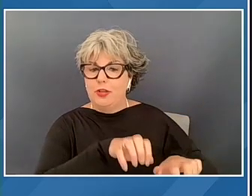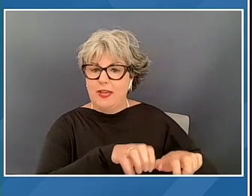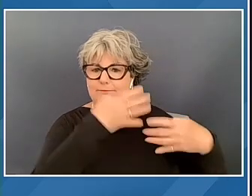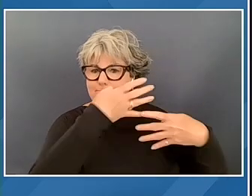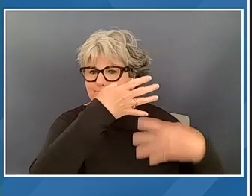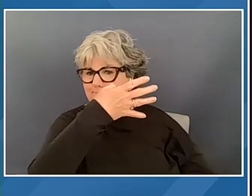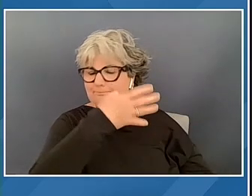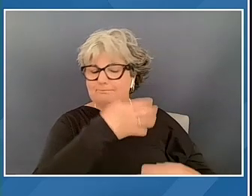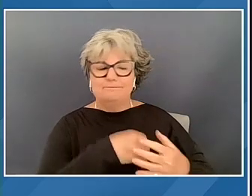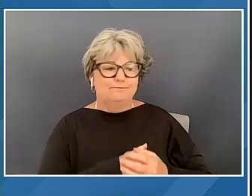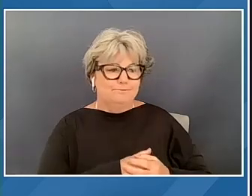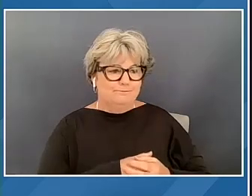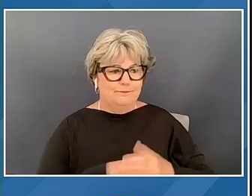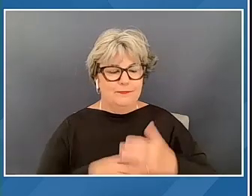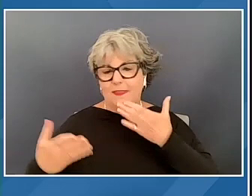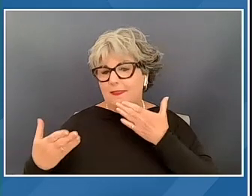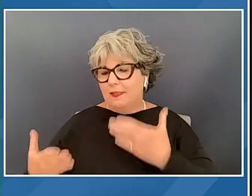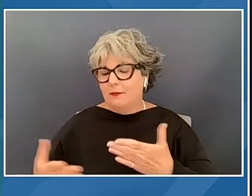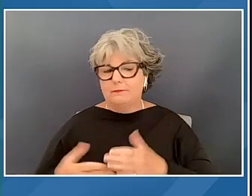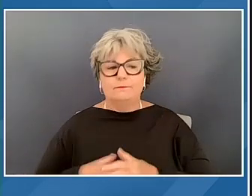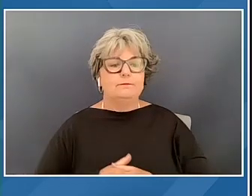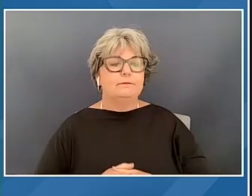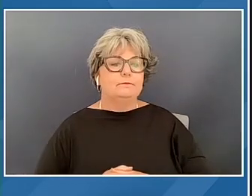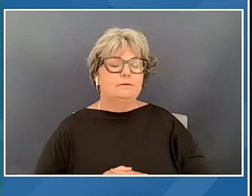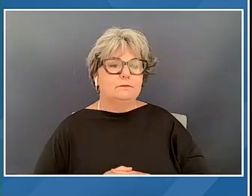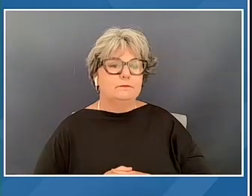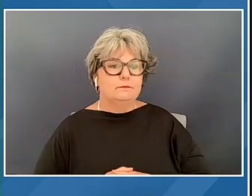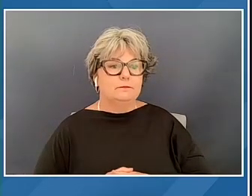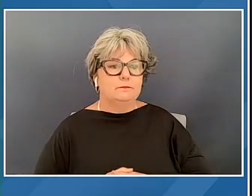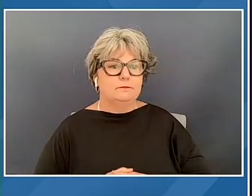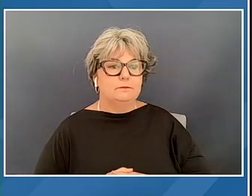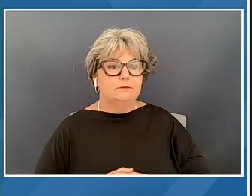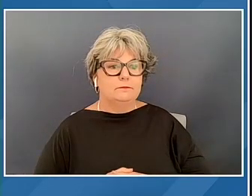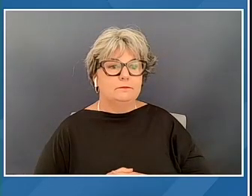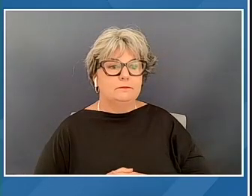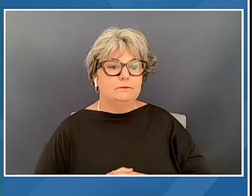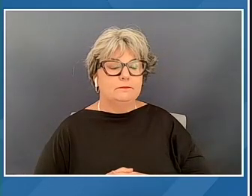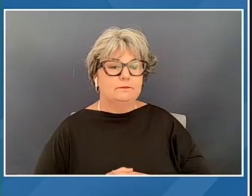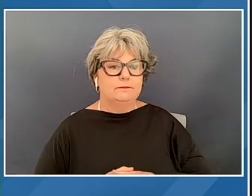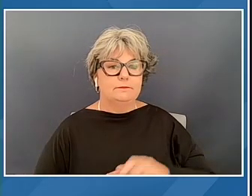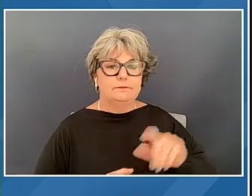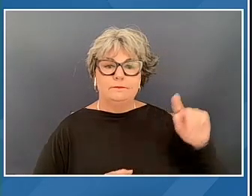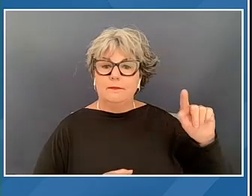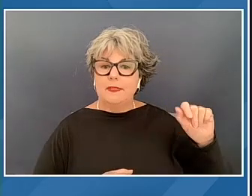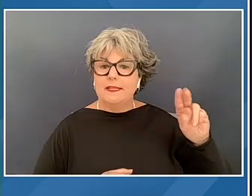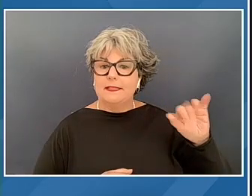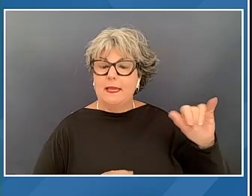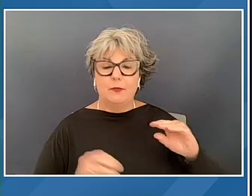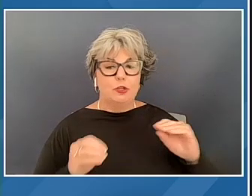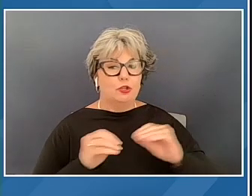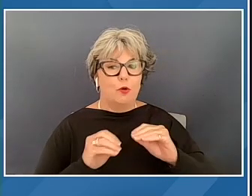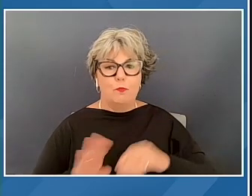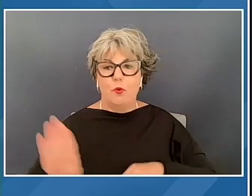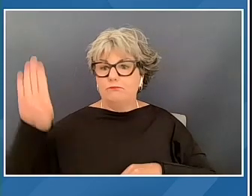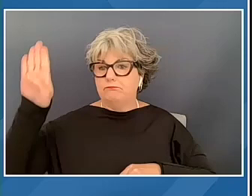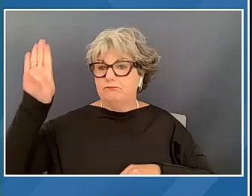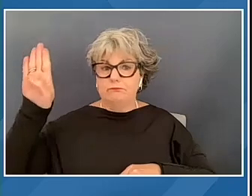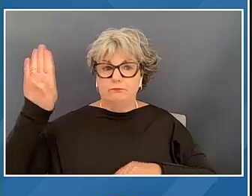Appreciate it. Alright. Tamy, I am not seeing any other hands. Does the Department feel they've had